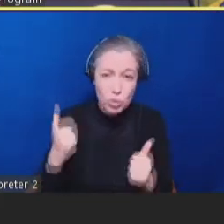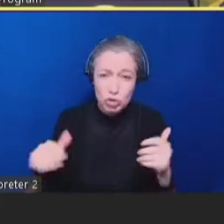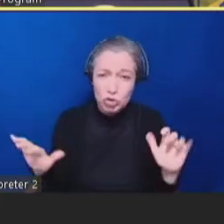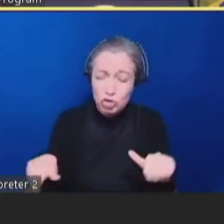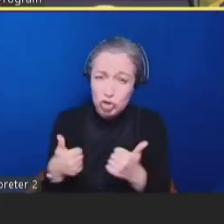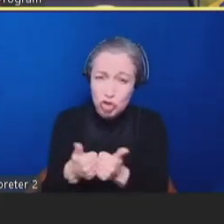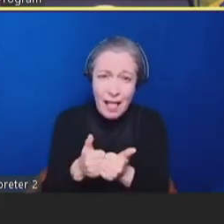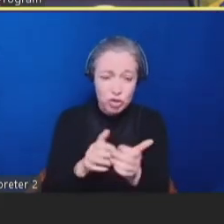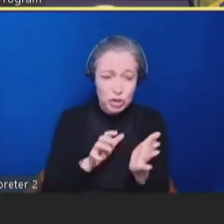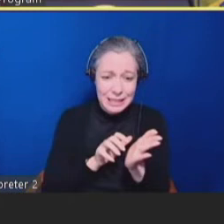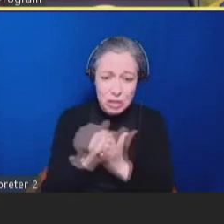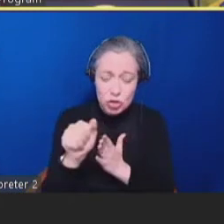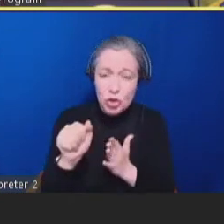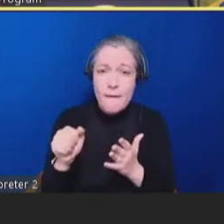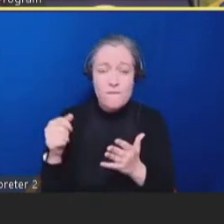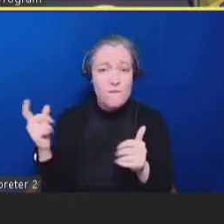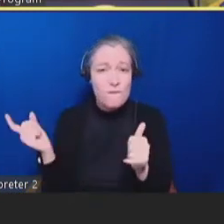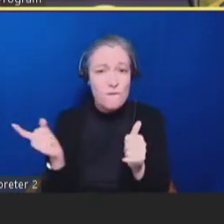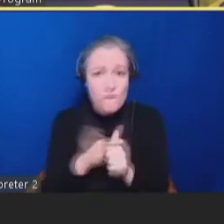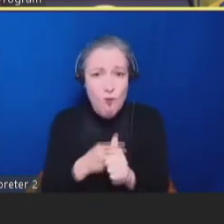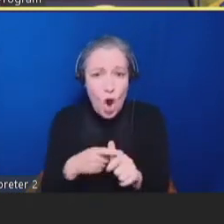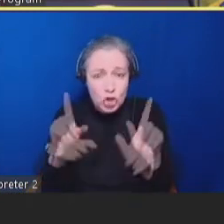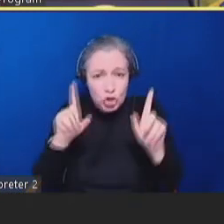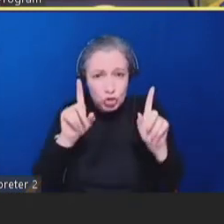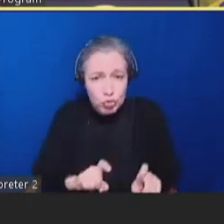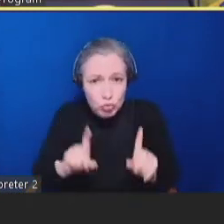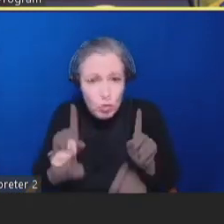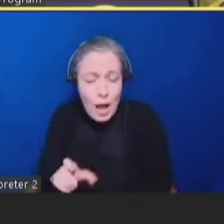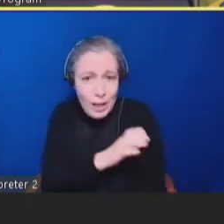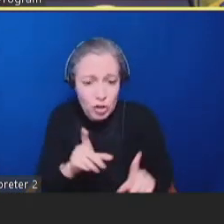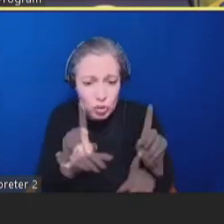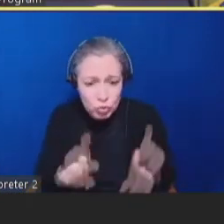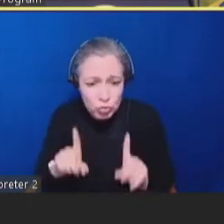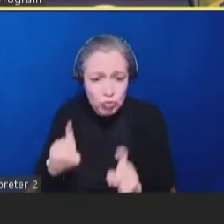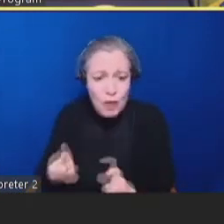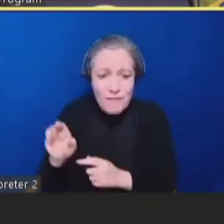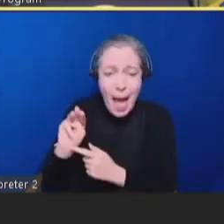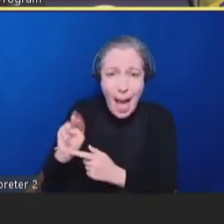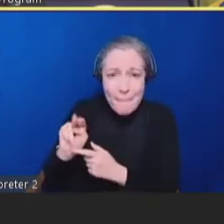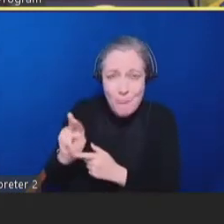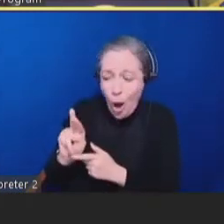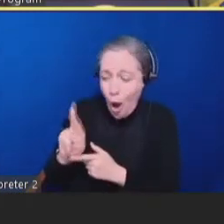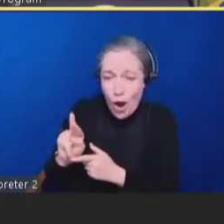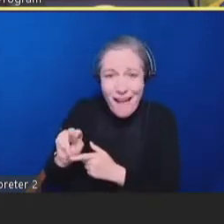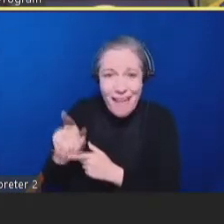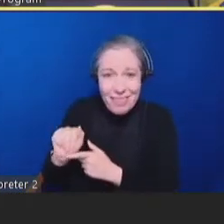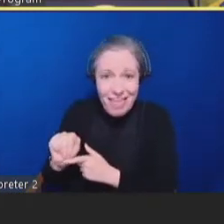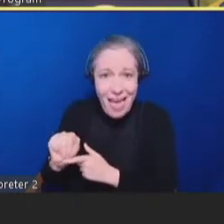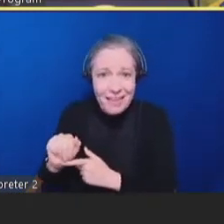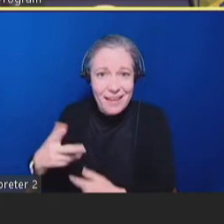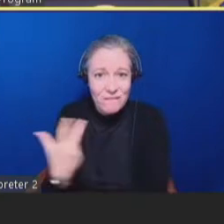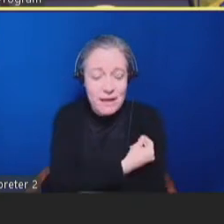mRNA vaccines for pancreatic cancer, and had discovered through this clinical trial that